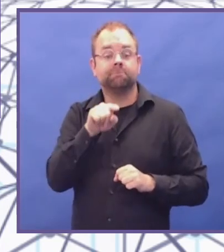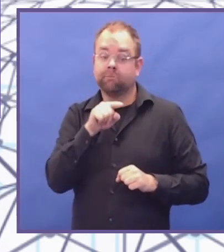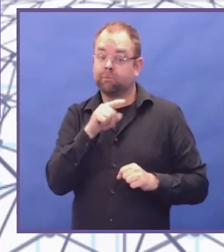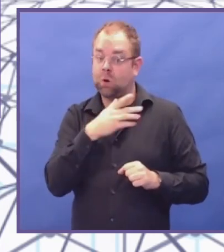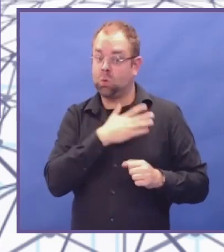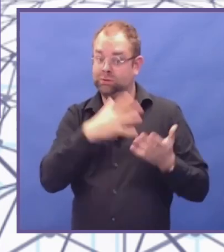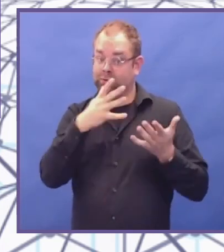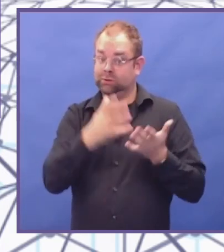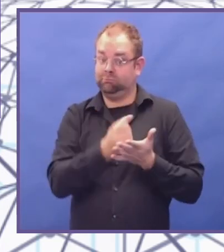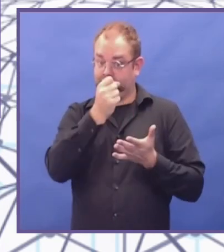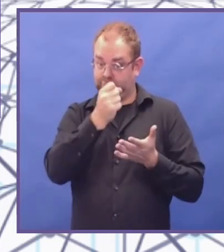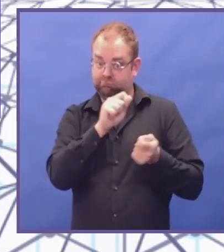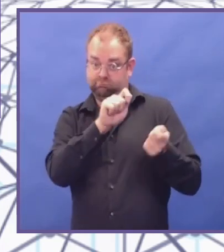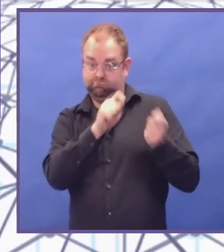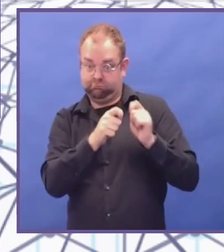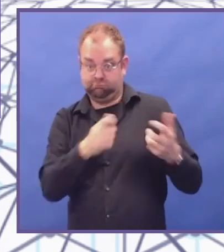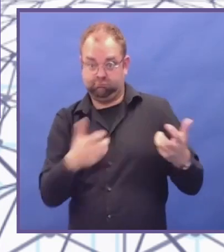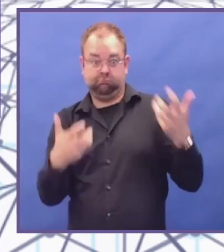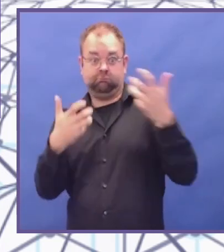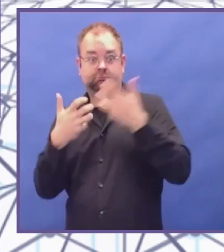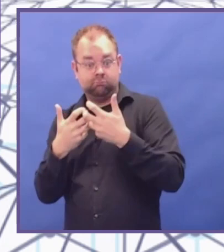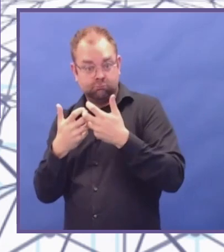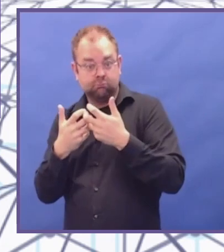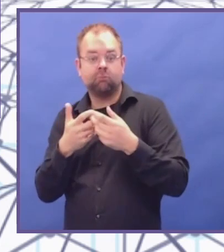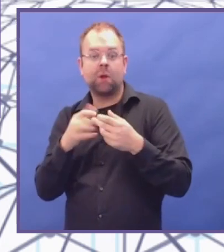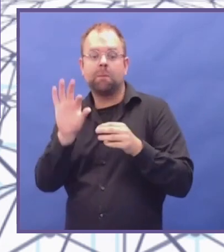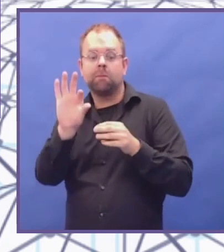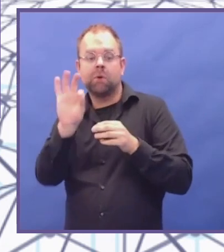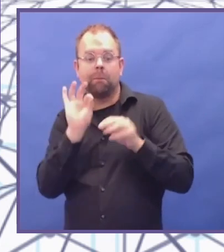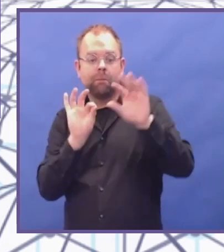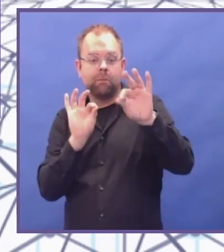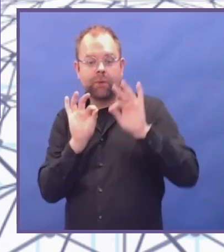Identified and explored in ways that a single data holder is not able to explain